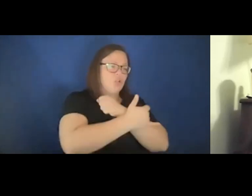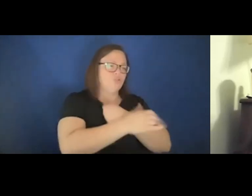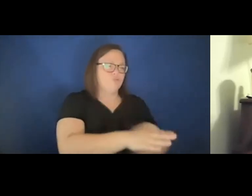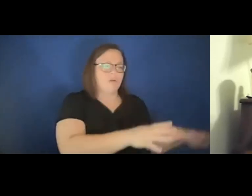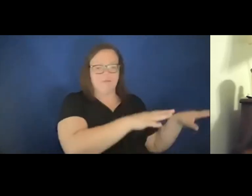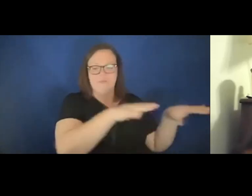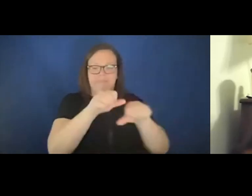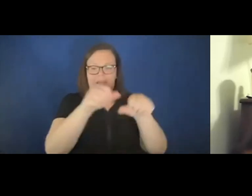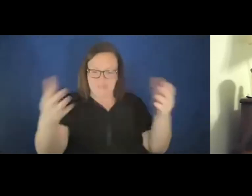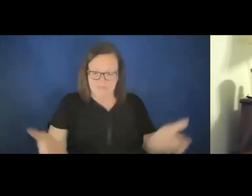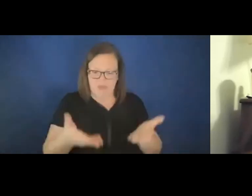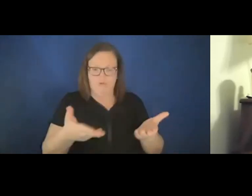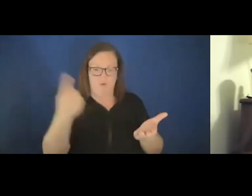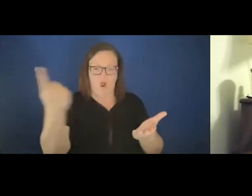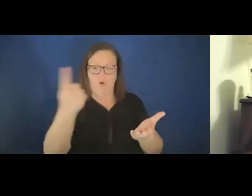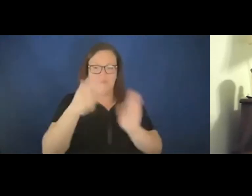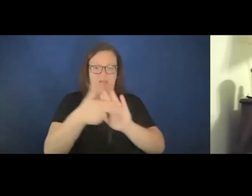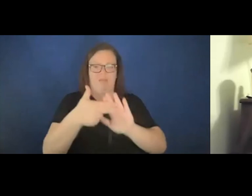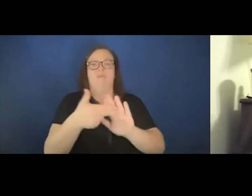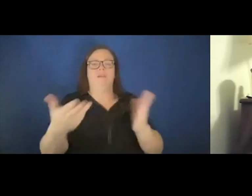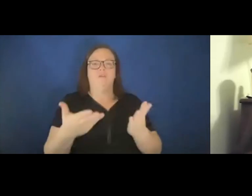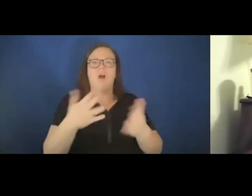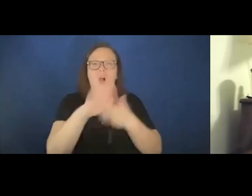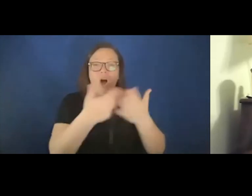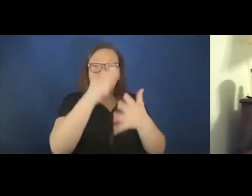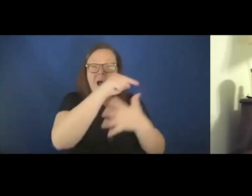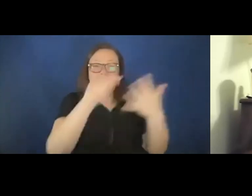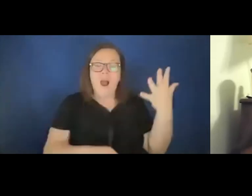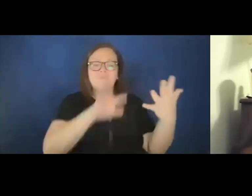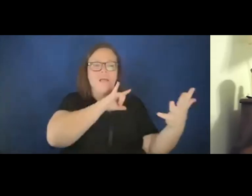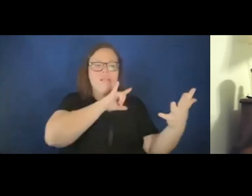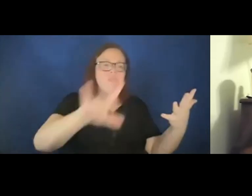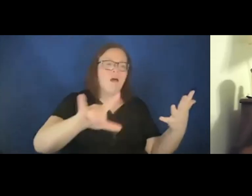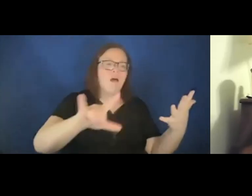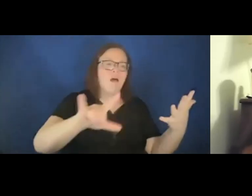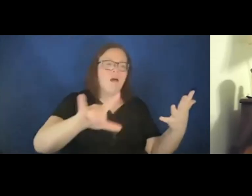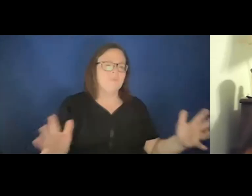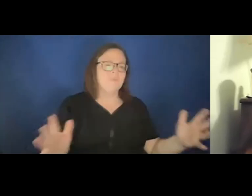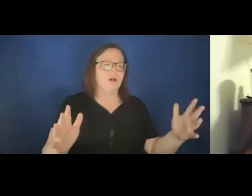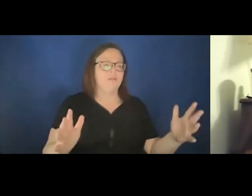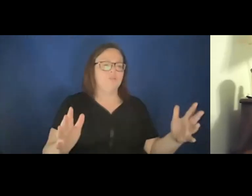All of it shouts I LOVE YOU, TE QUEREMOS MÁS QUE LA VIDA. -Los quiero más, I’d say as